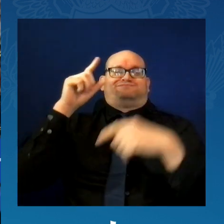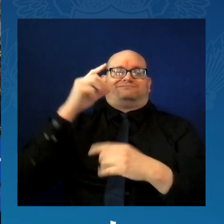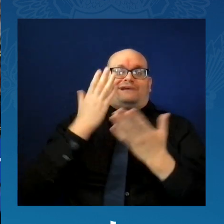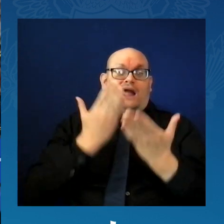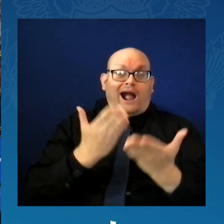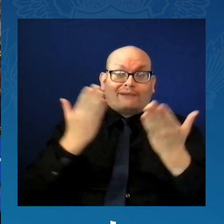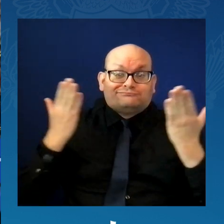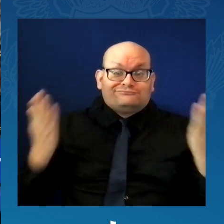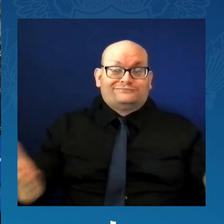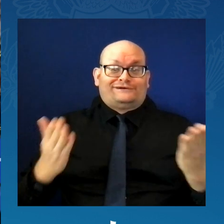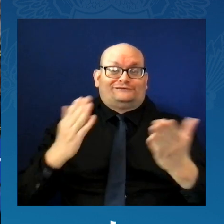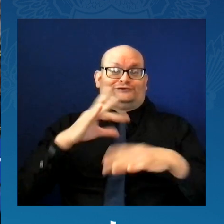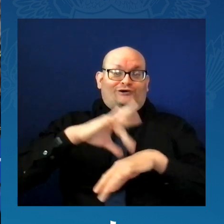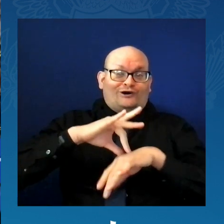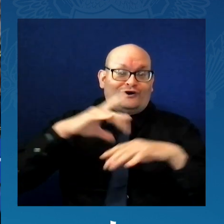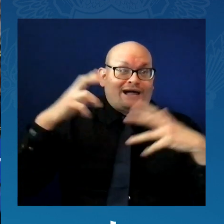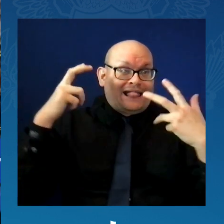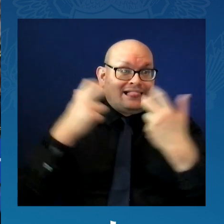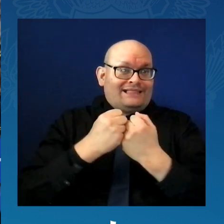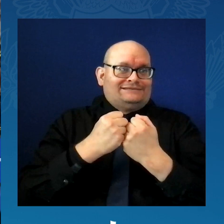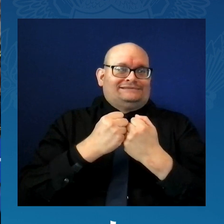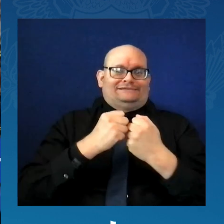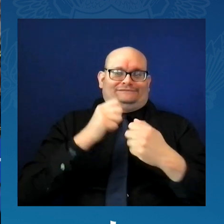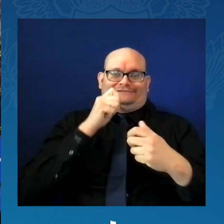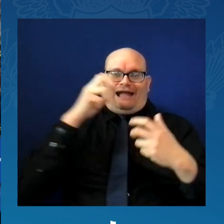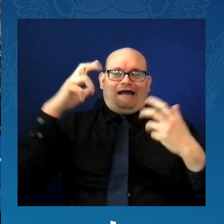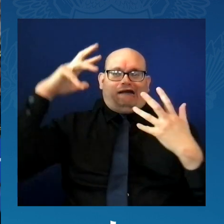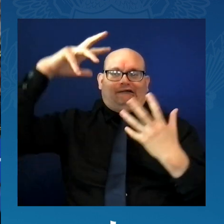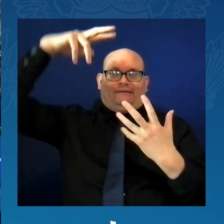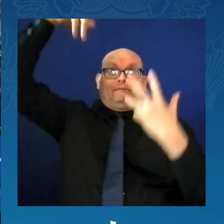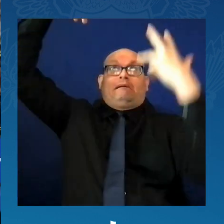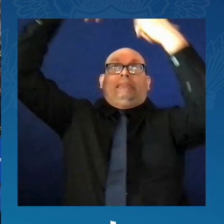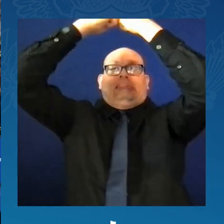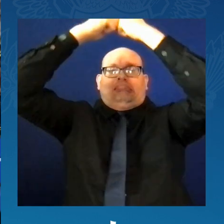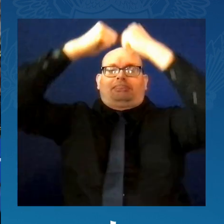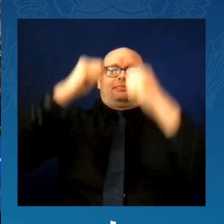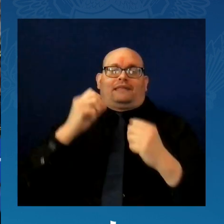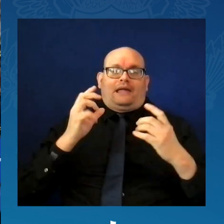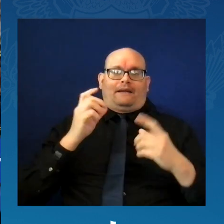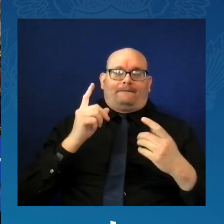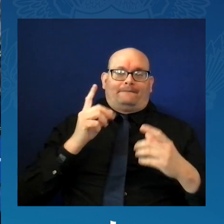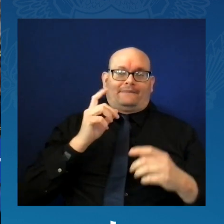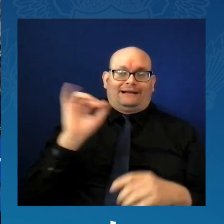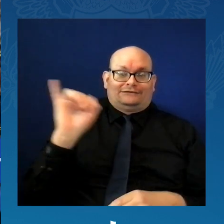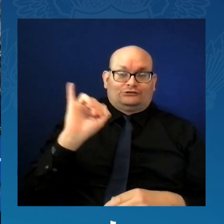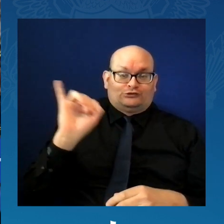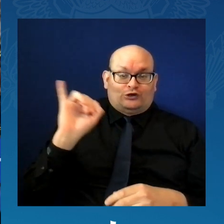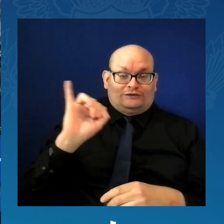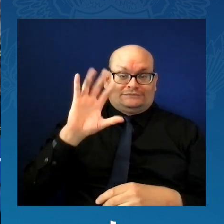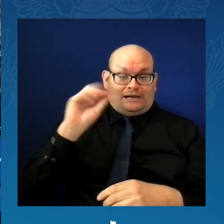through regulation and being a role model, can lead the way at home and abroad in incentivizing adoption of measures